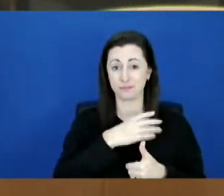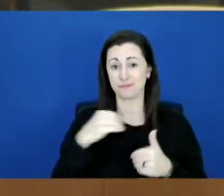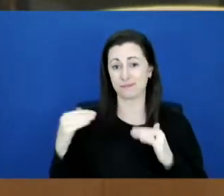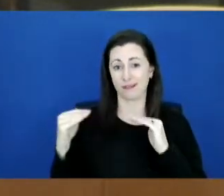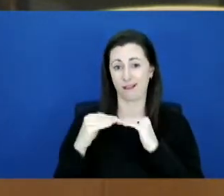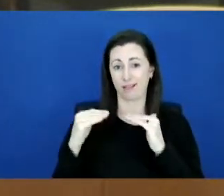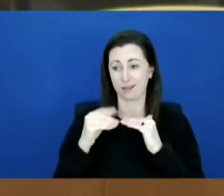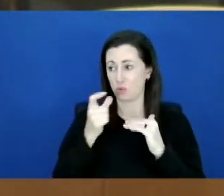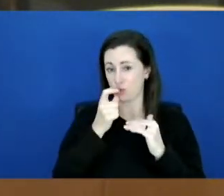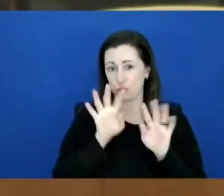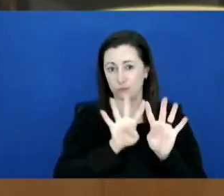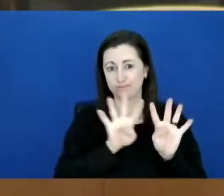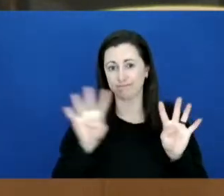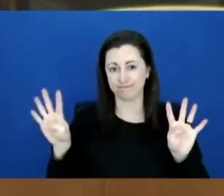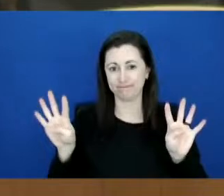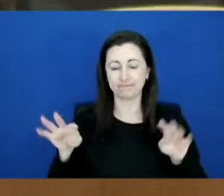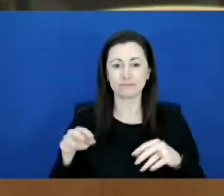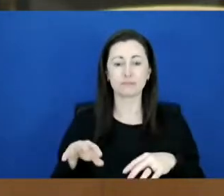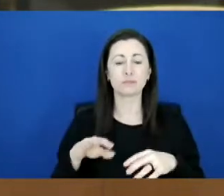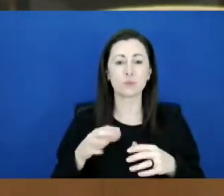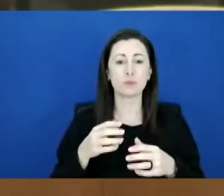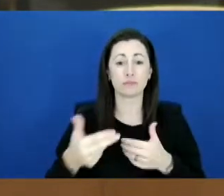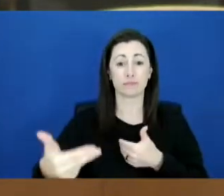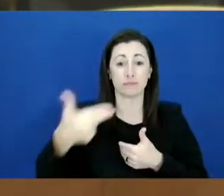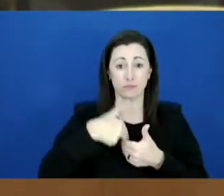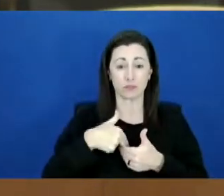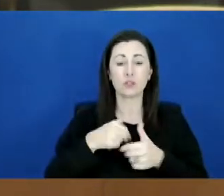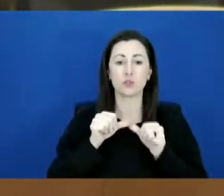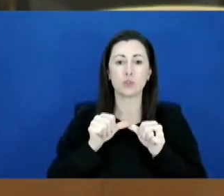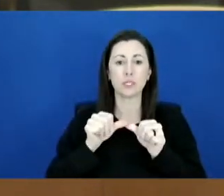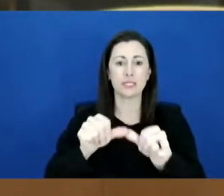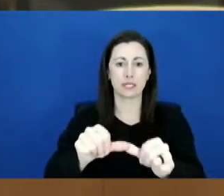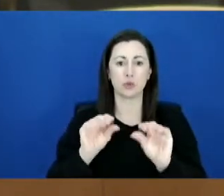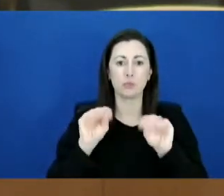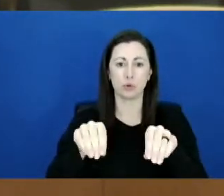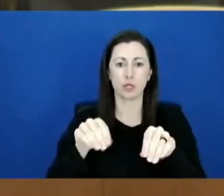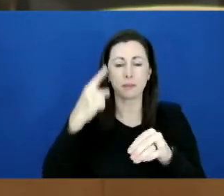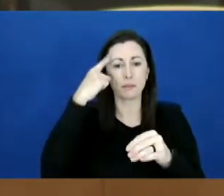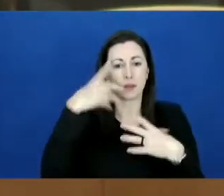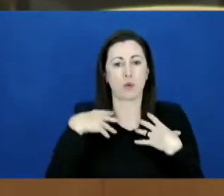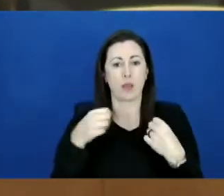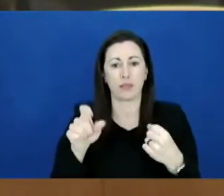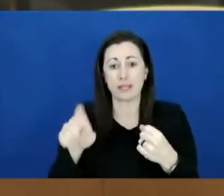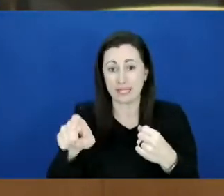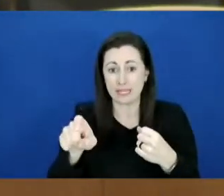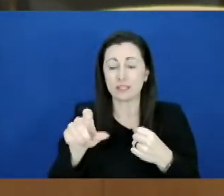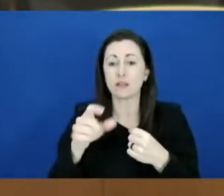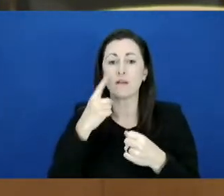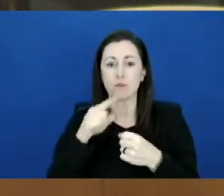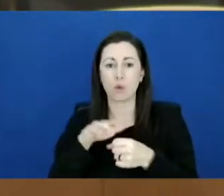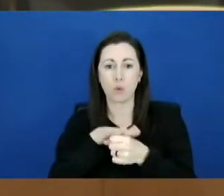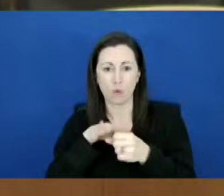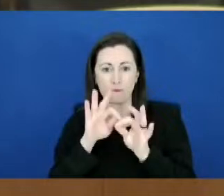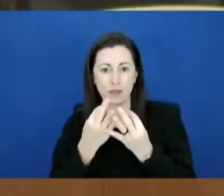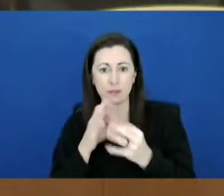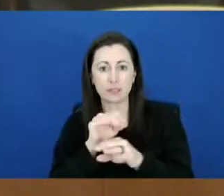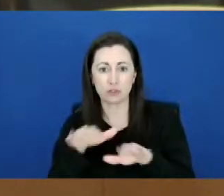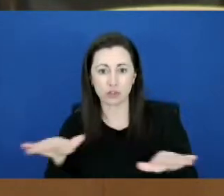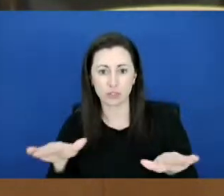ASK THAT YOU JOIN MYSELF AND MY COLLEAGUES, GATHERED HERE, TO